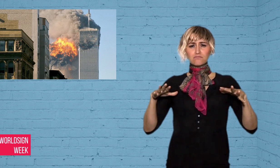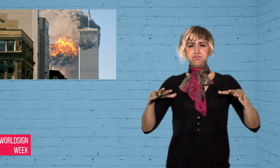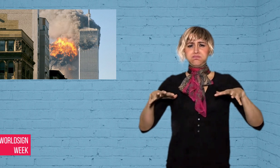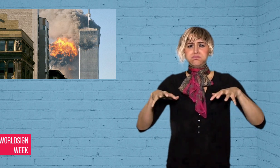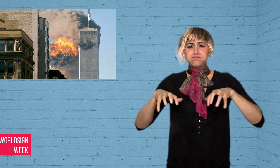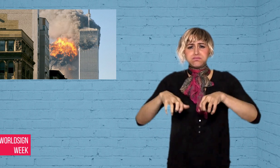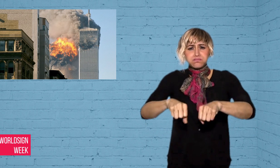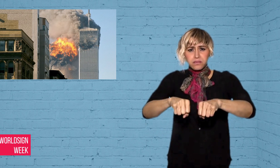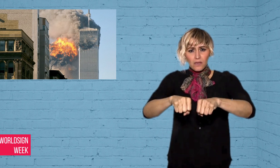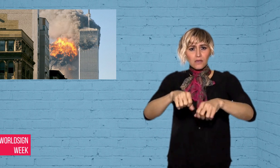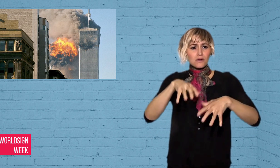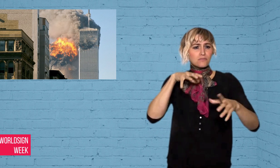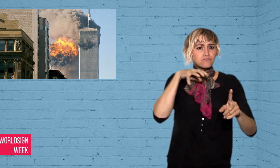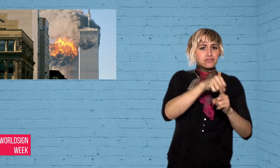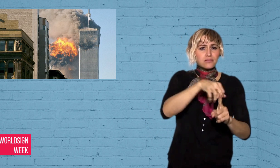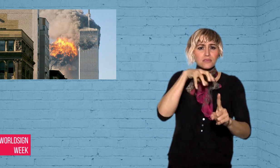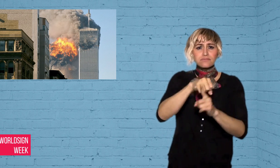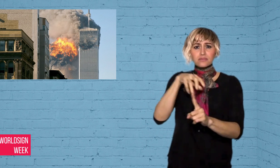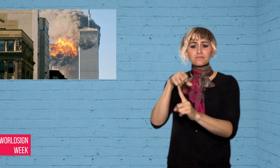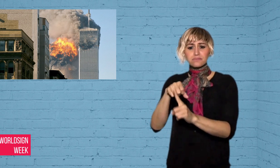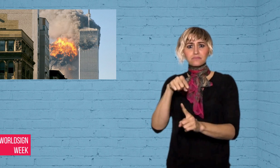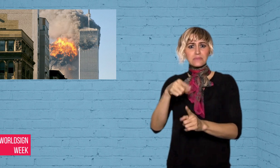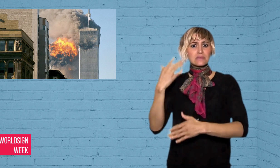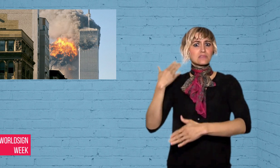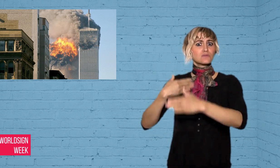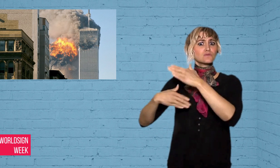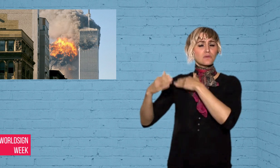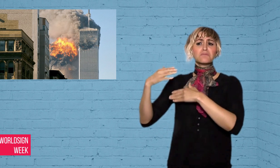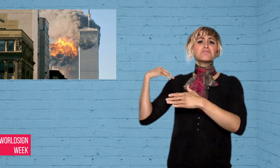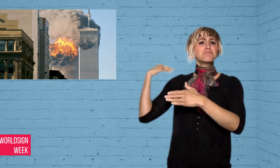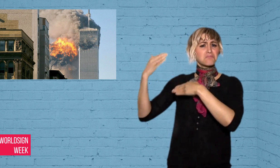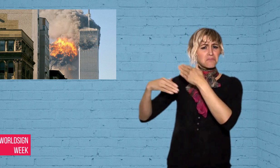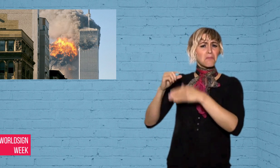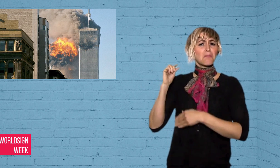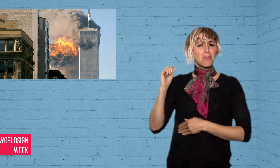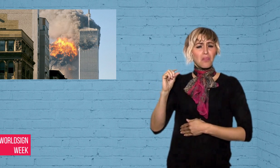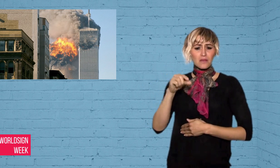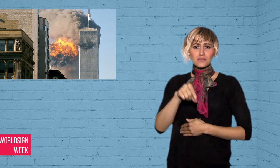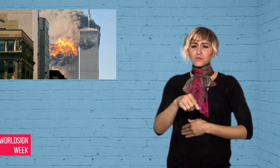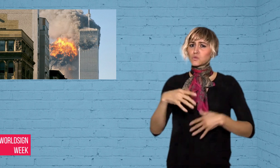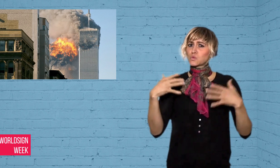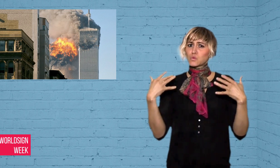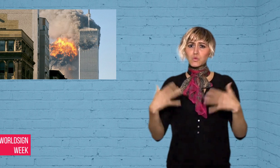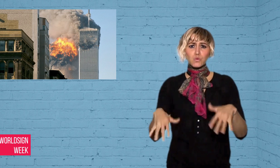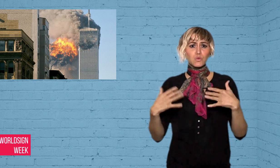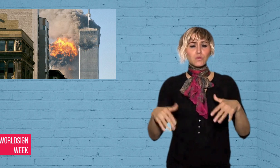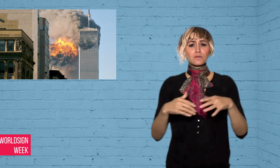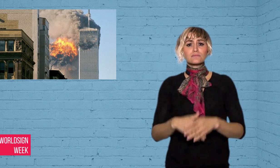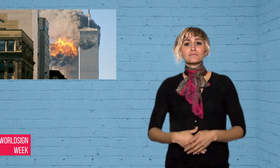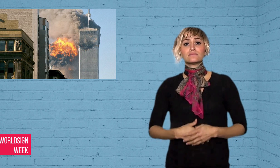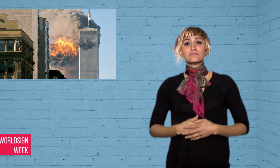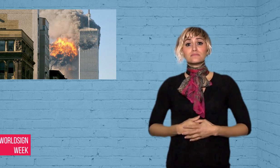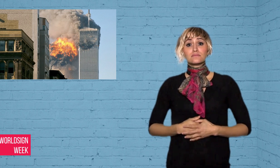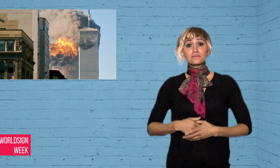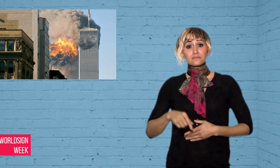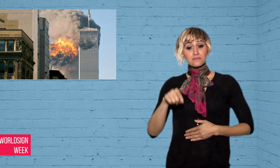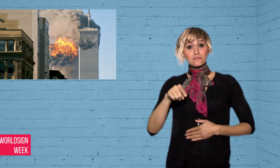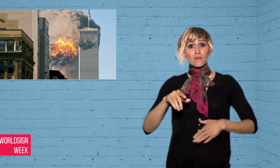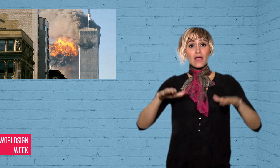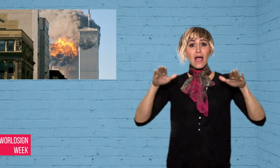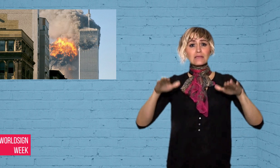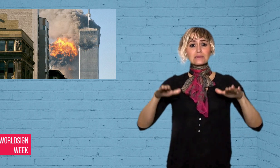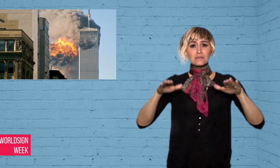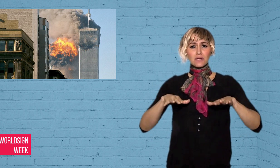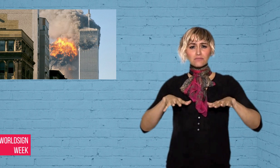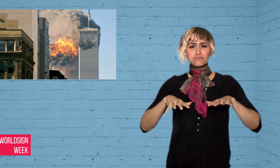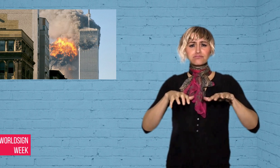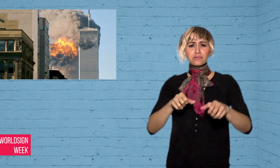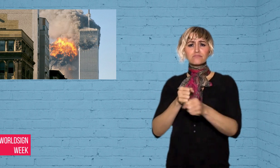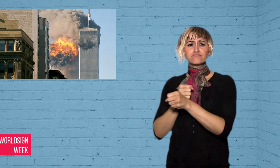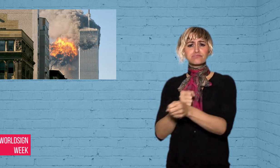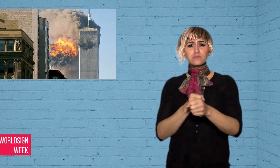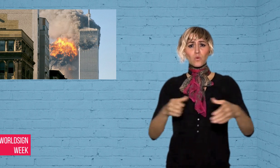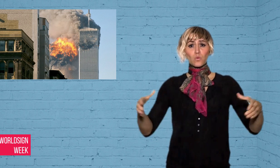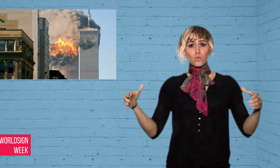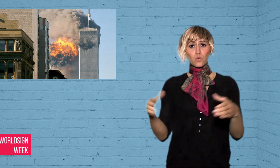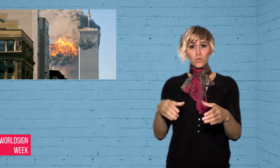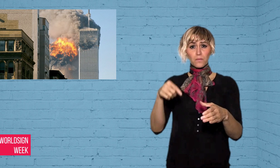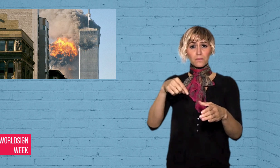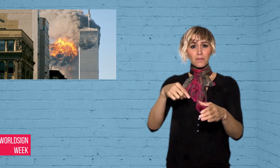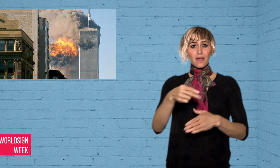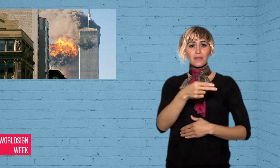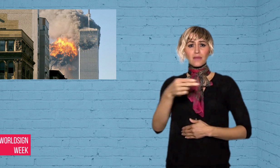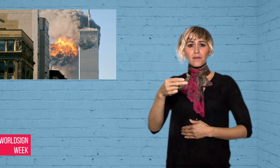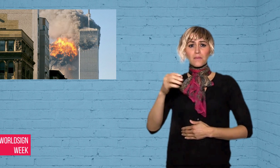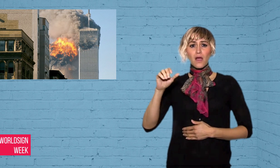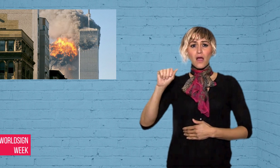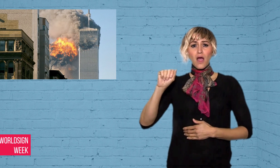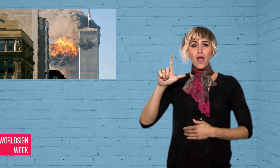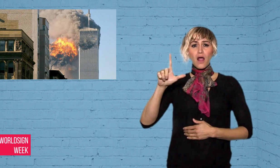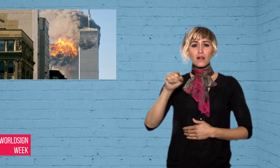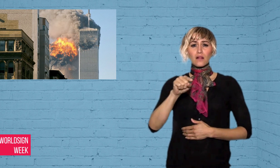The Islamic terrorist group Al-Qaeda hijacked four planes